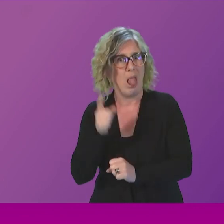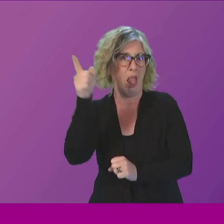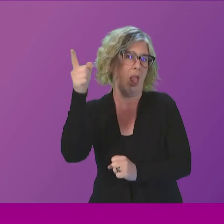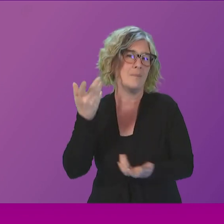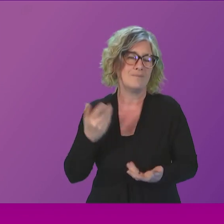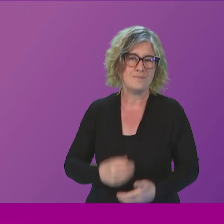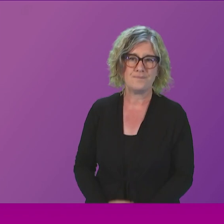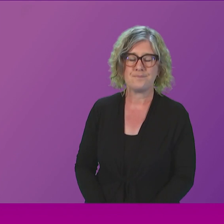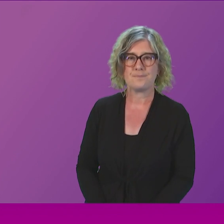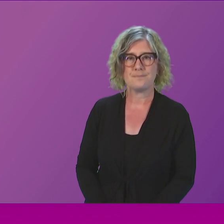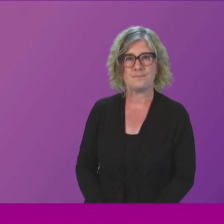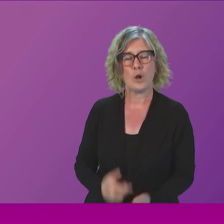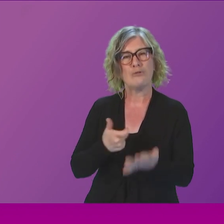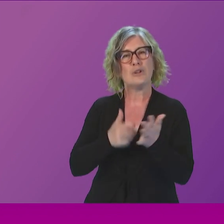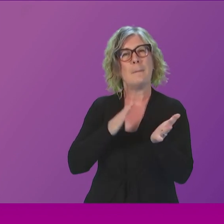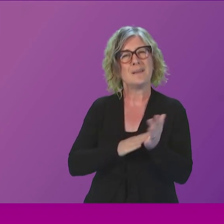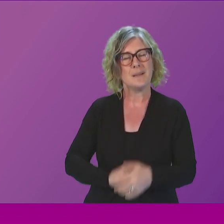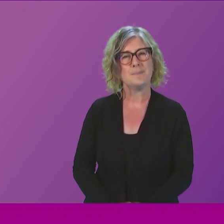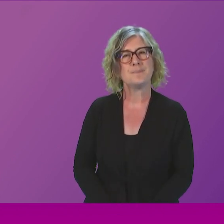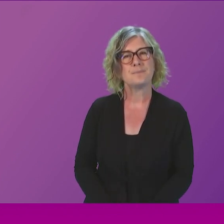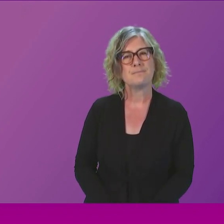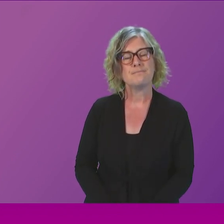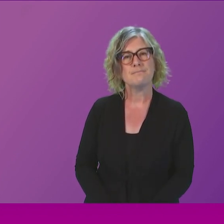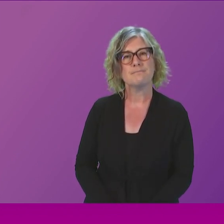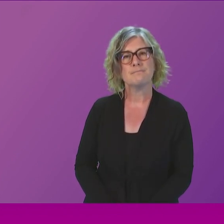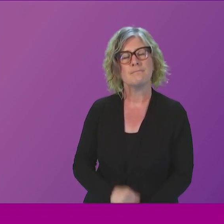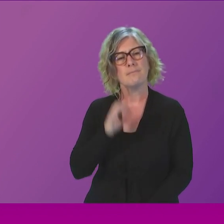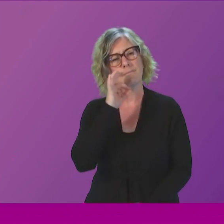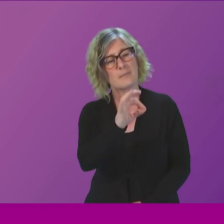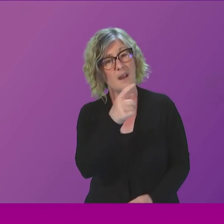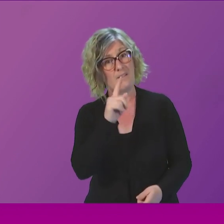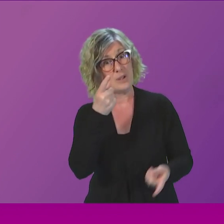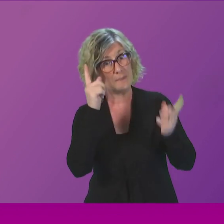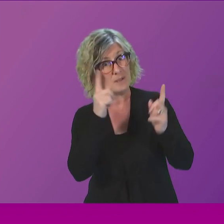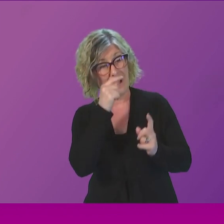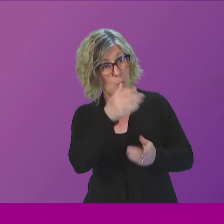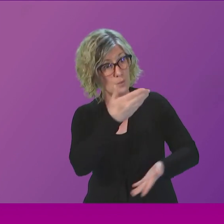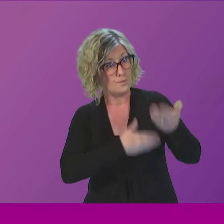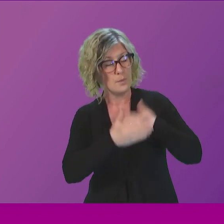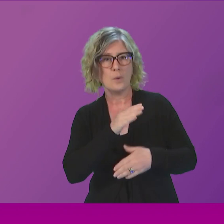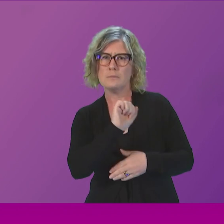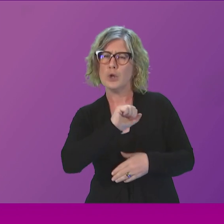Will the First Minister update the chamber on the Scottish Government’s actions to